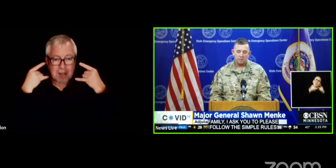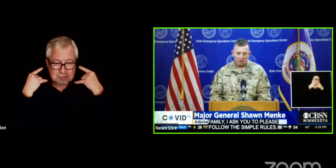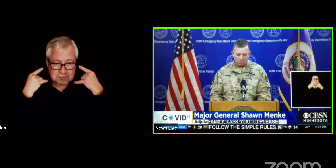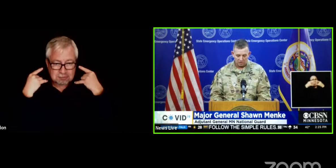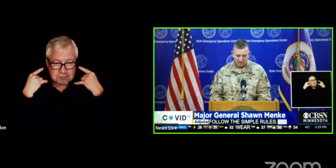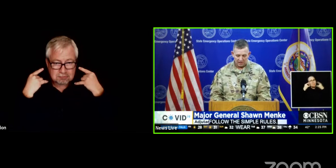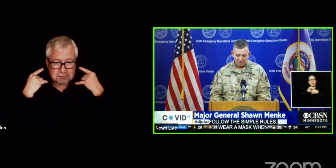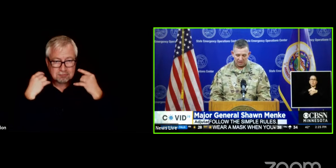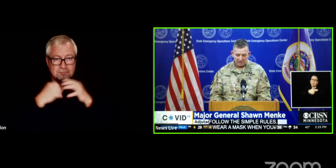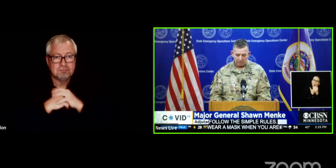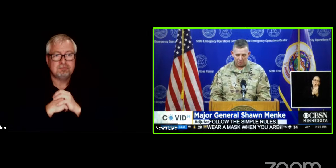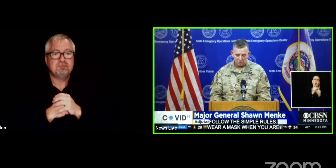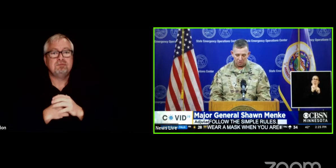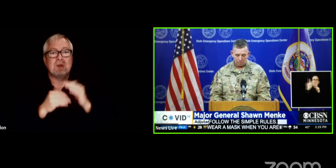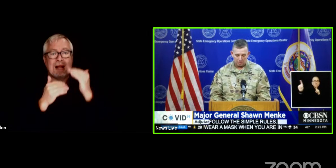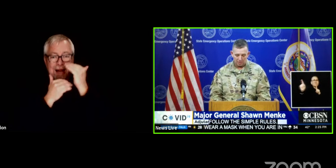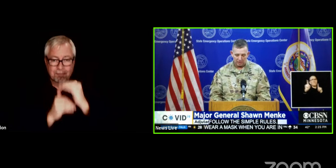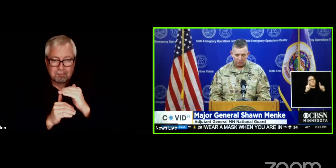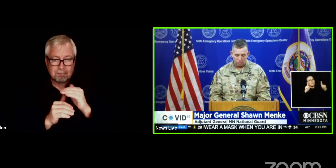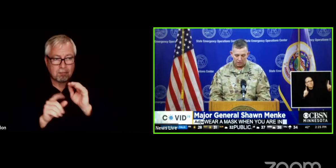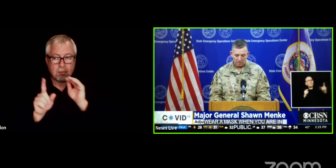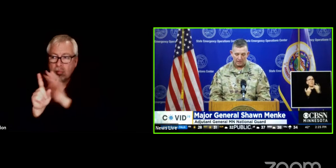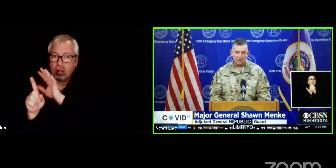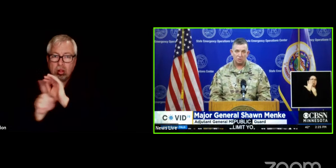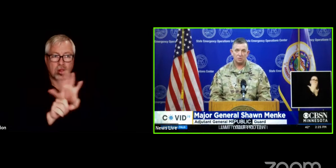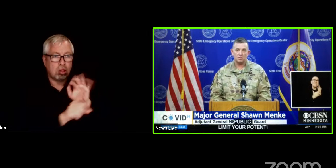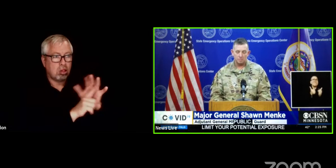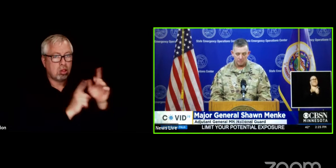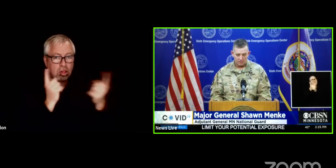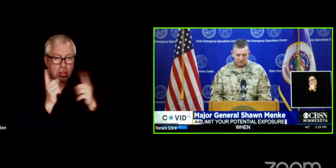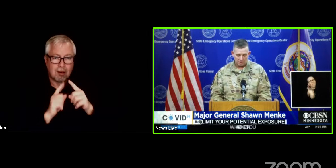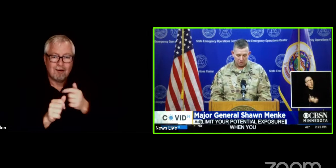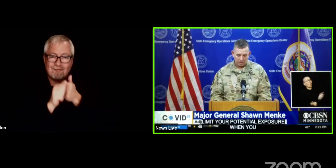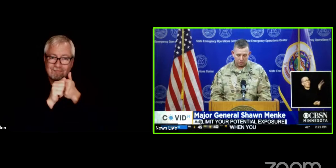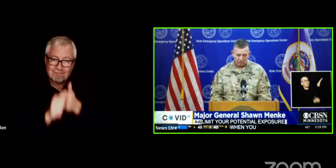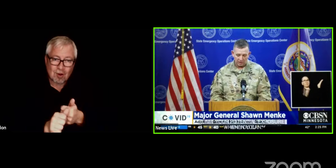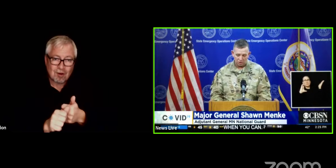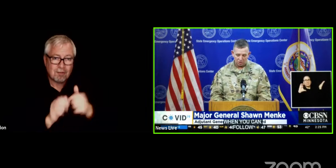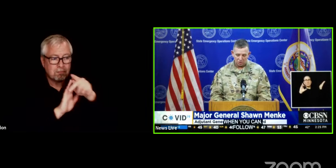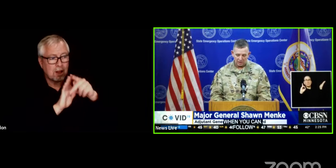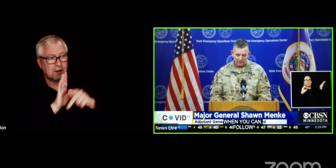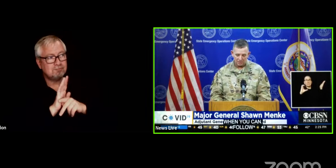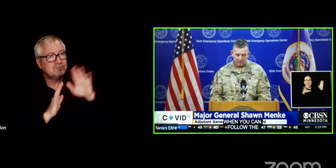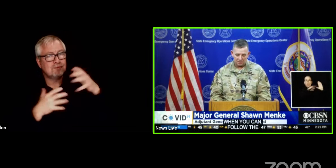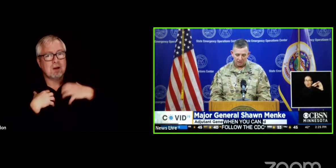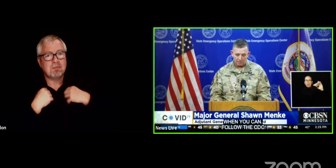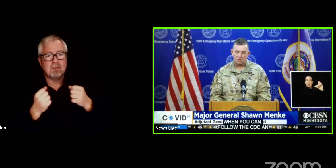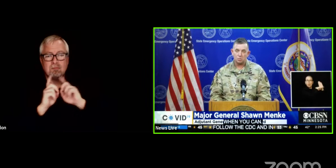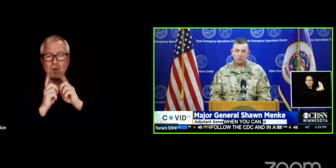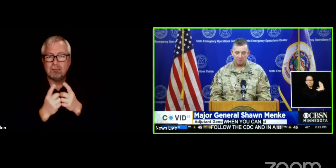FOLLOW THE CDC AND THE MINNESOTA DEPARTMENT OF HEALTH REGULATIONS AND TEMPORARILY ADJUST YOUR LIFESTYLE TO LIMIT THE SPREAD OF